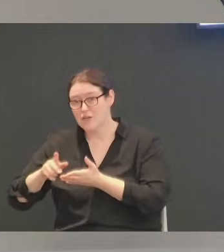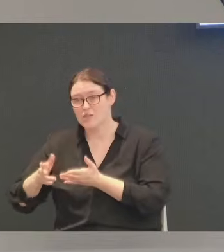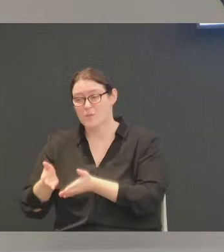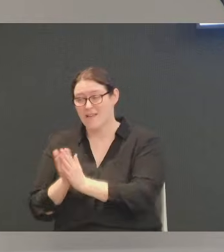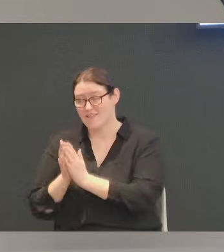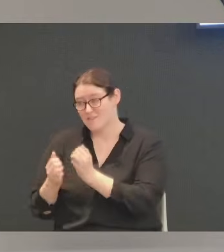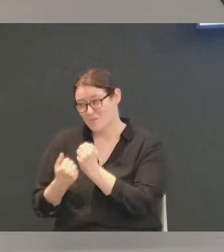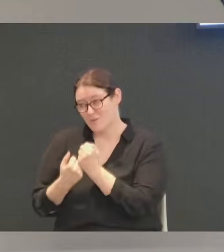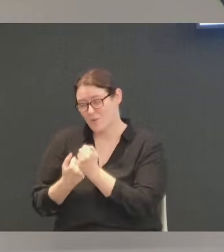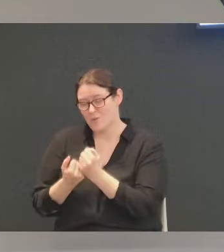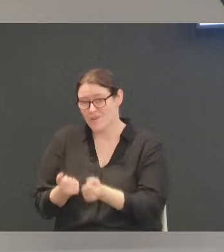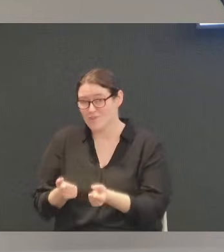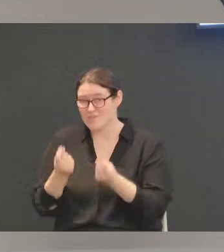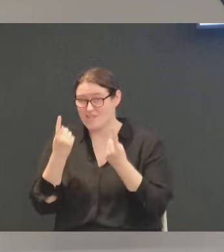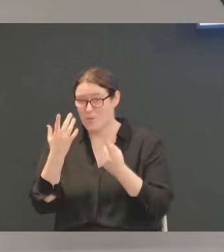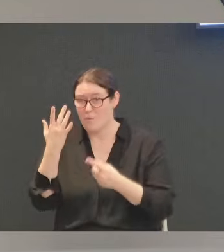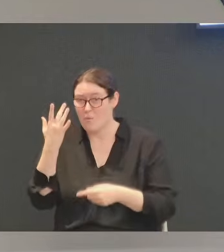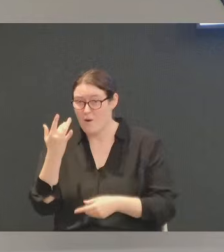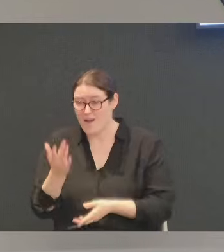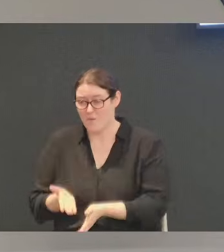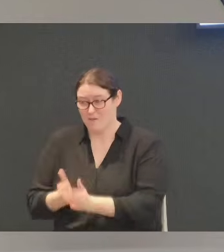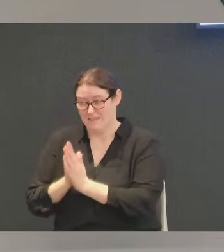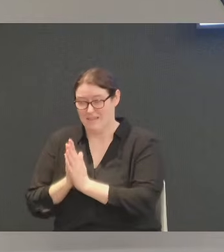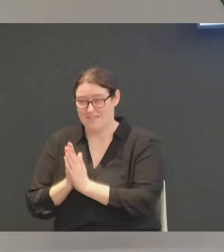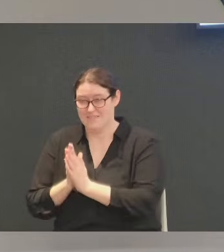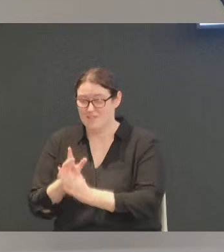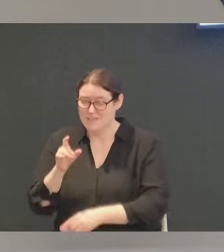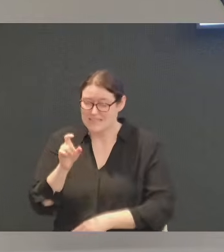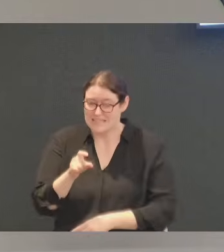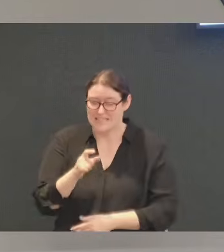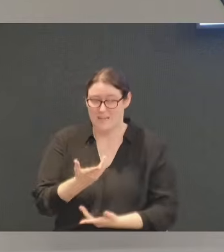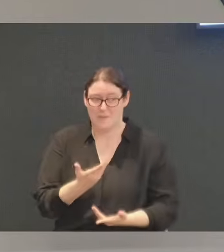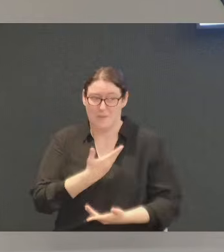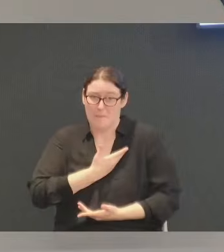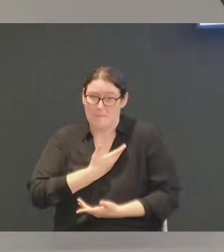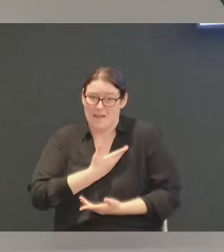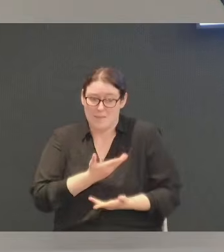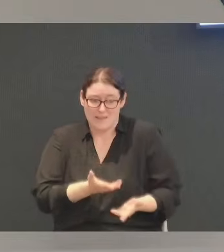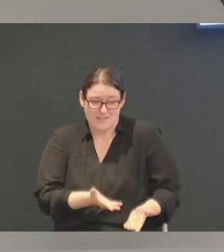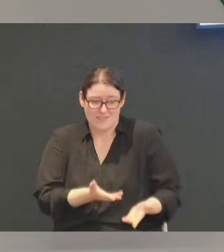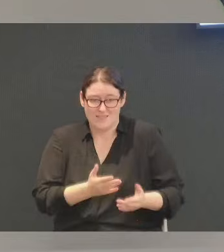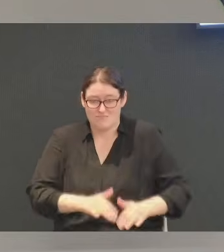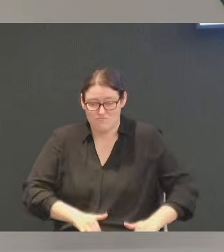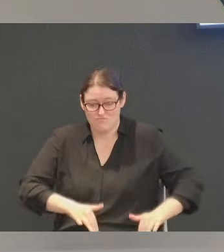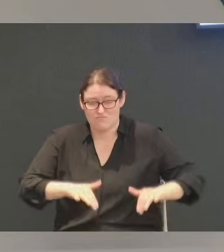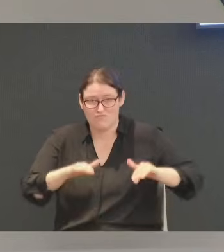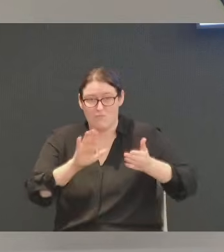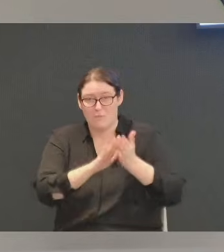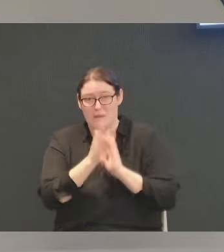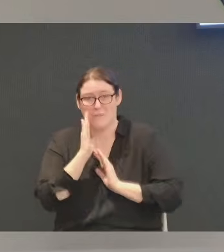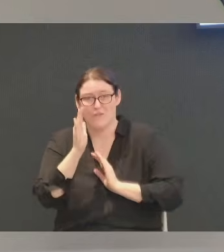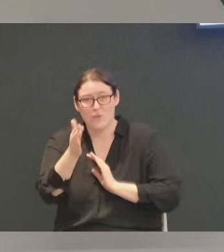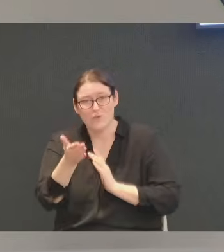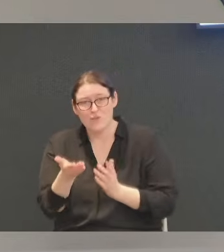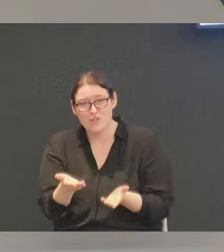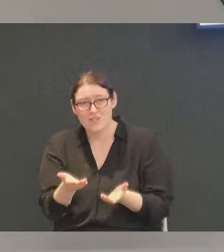will understand the necessity of our babies. They determine our future. and so that's where I am